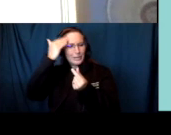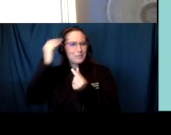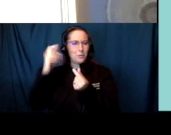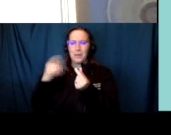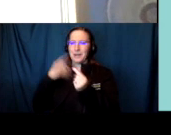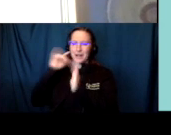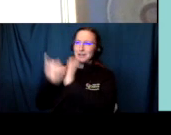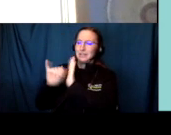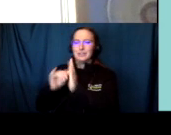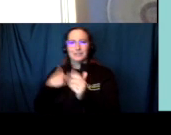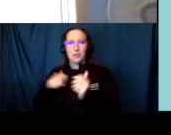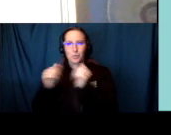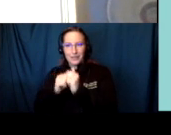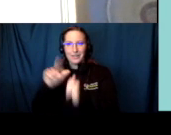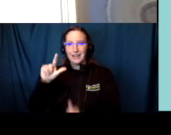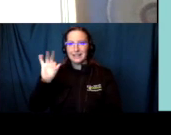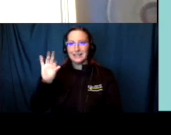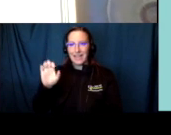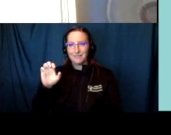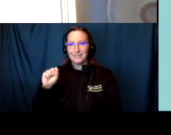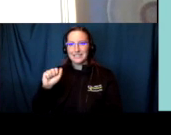of ways and it's no different really then